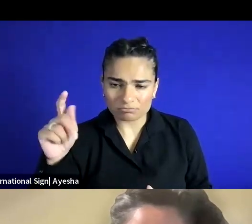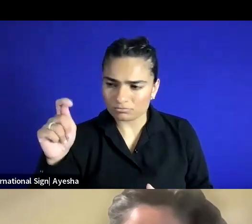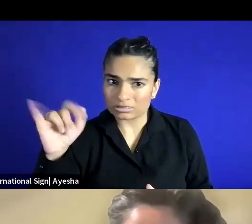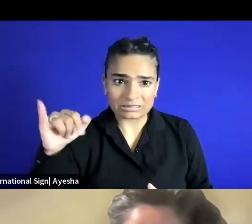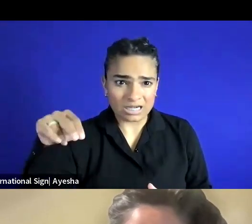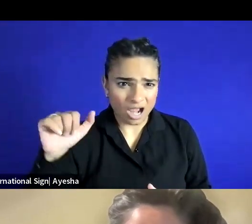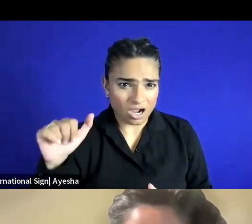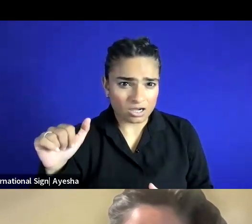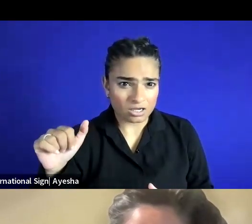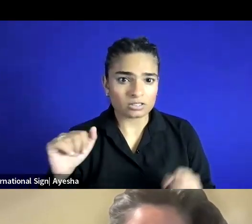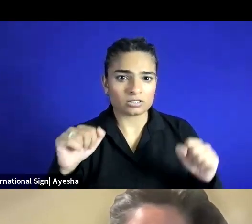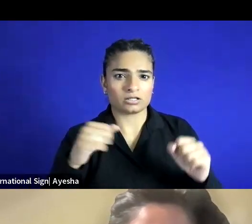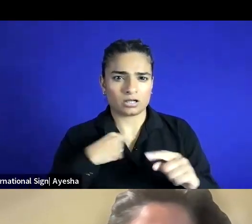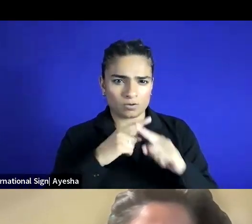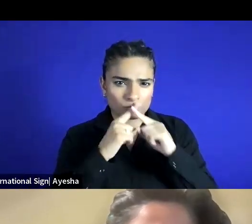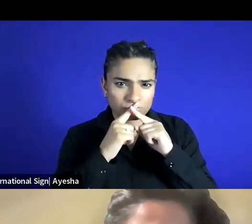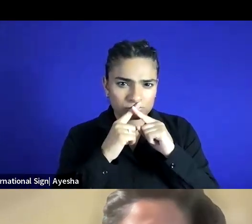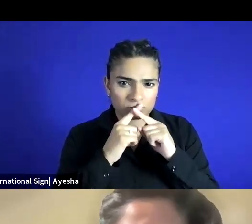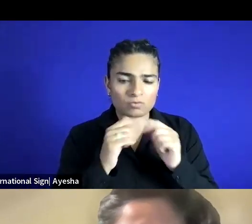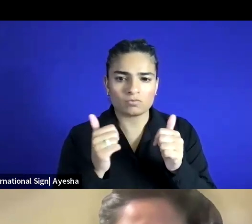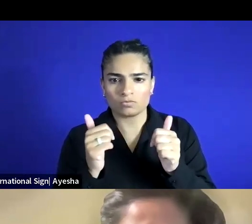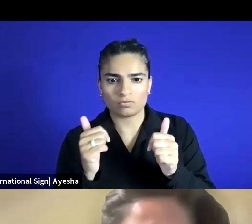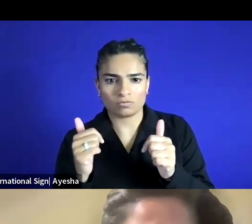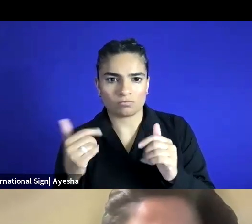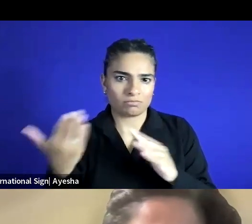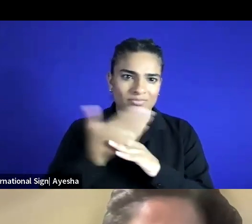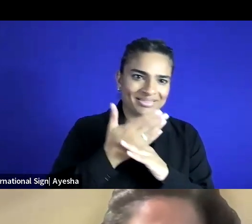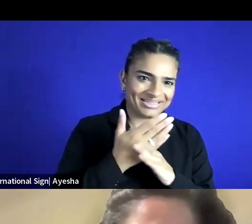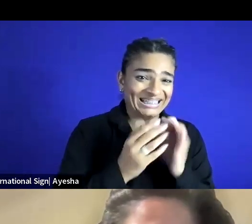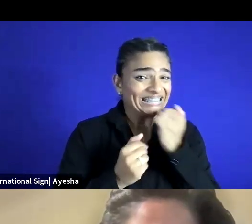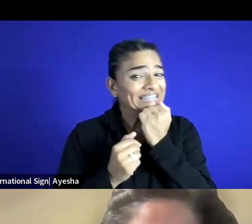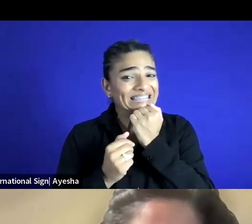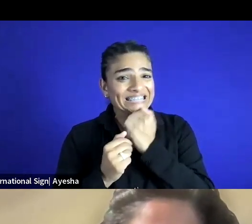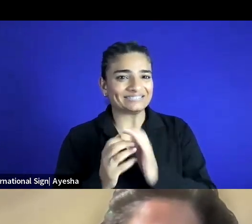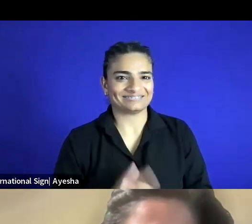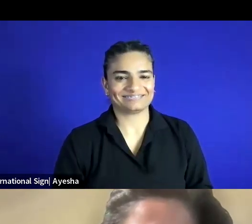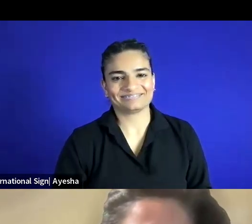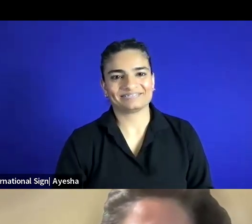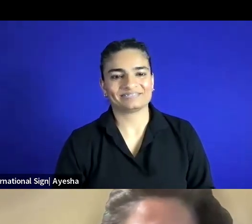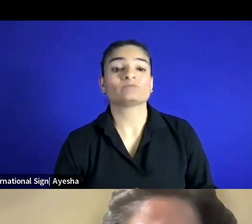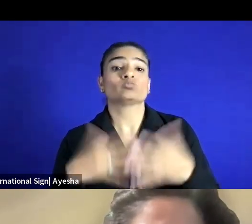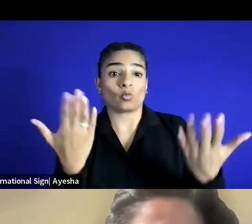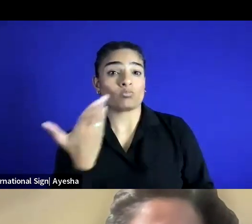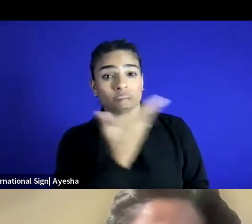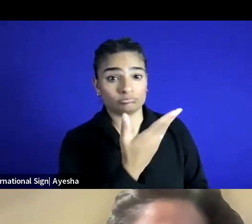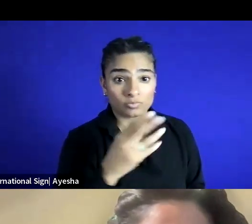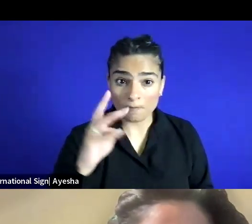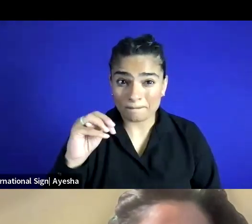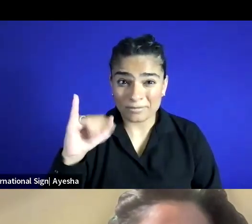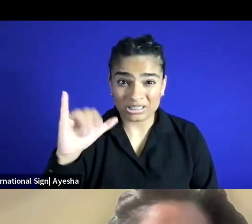Yeah. So, how would we, just to go back to the agenda for a second. Okay.